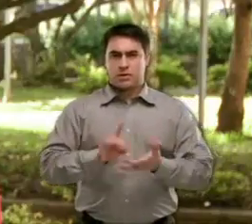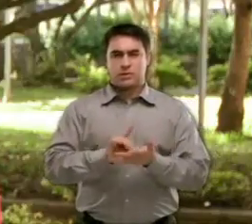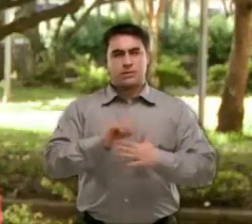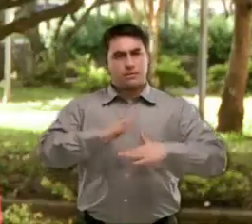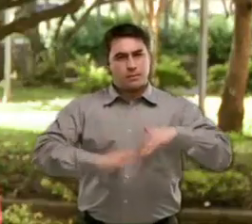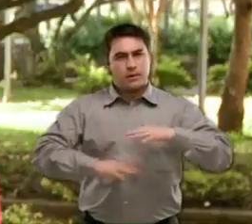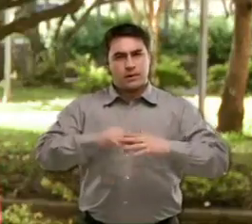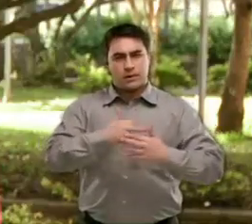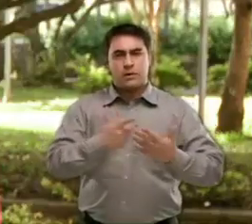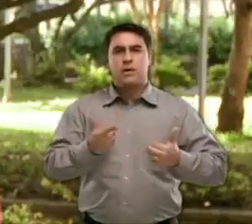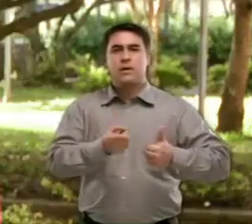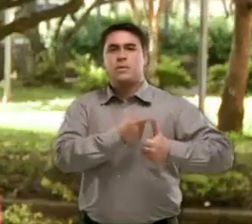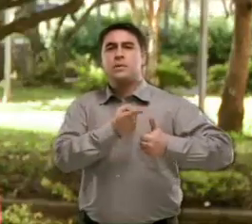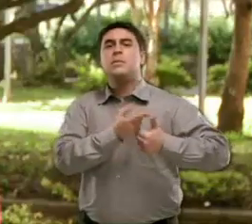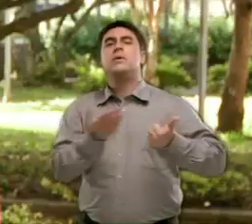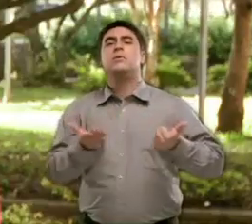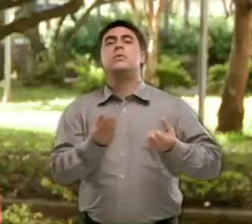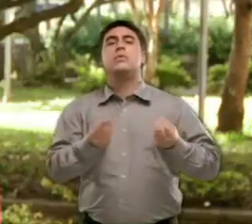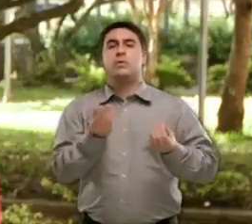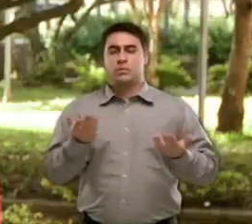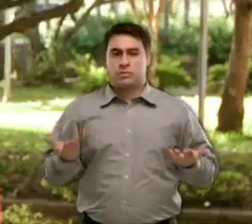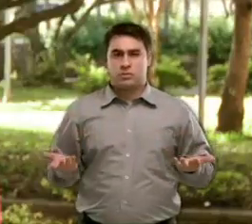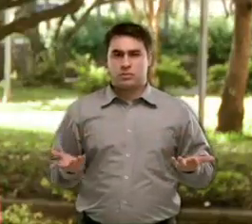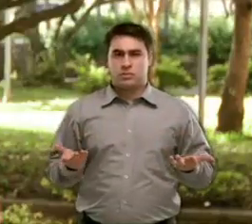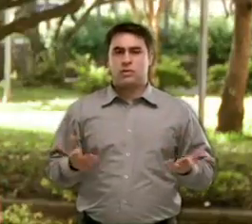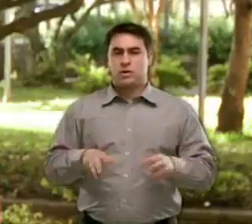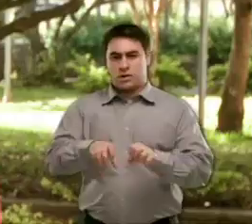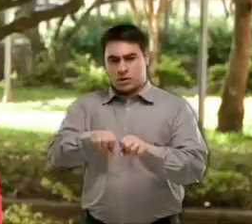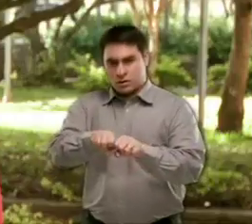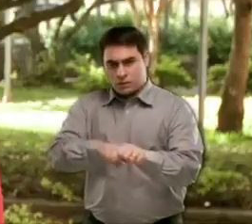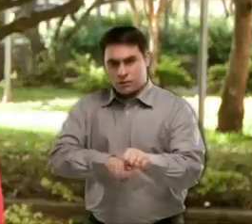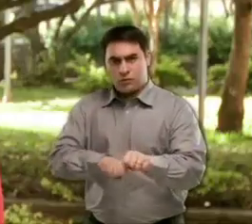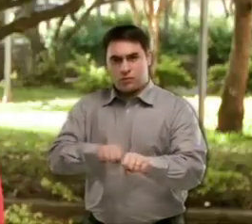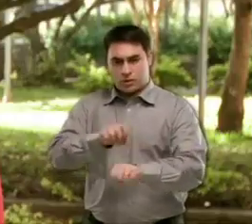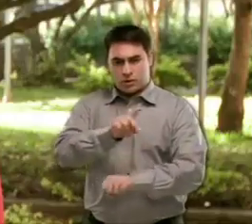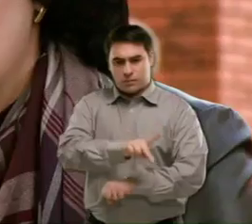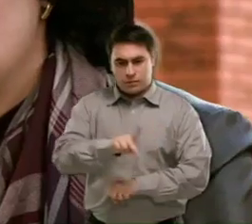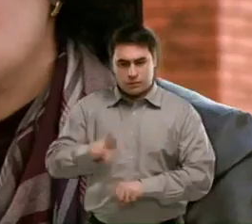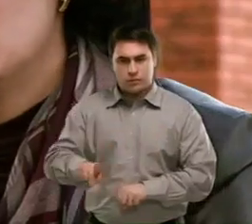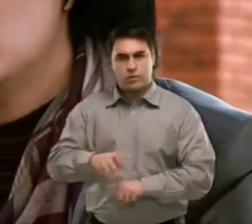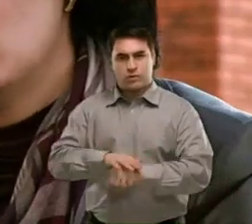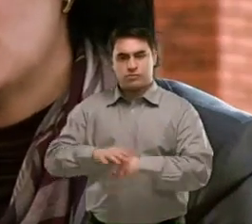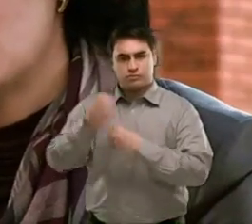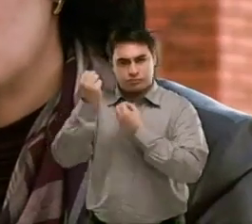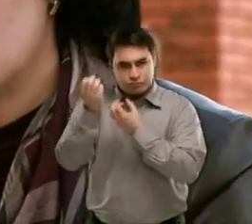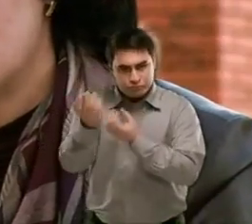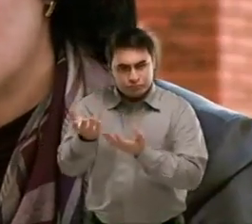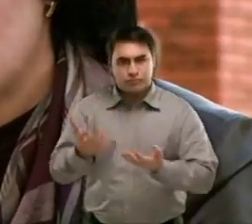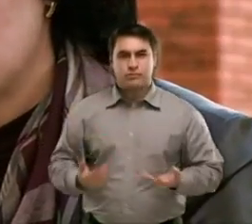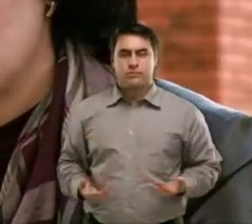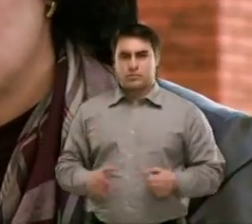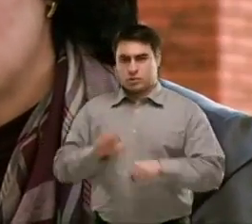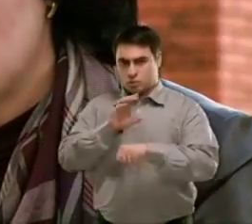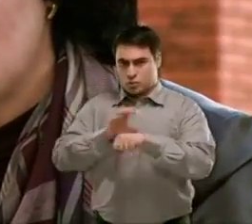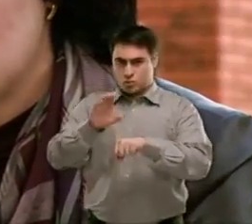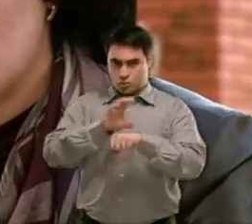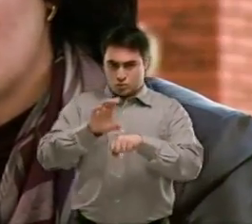What is the first step? It is to train our professionals. We came in contact with the work of Professor Romeu Sassaki